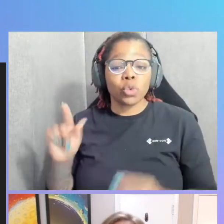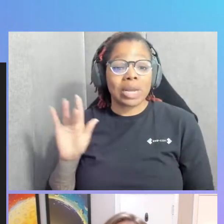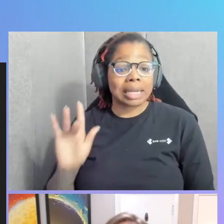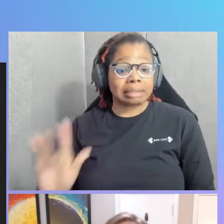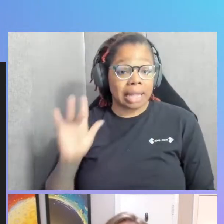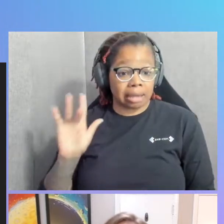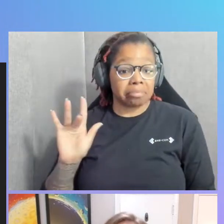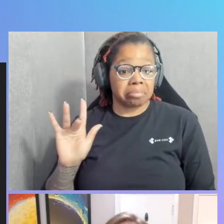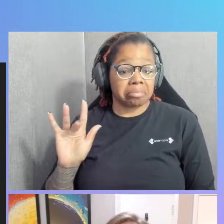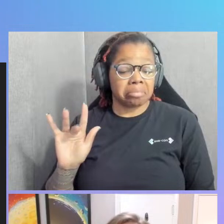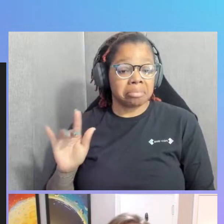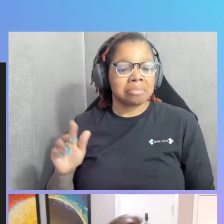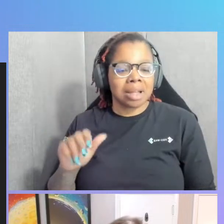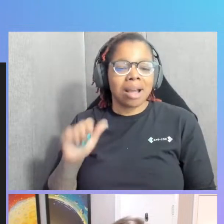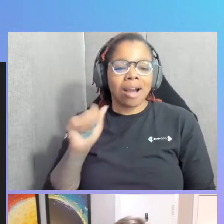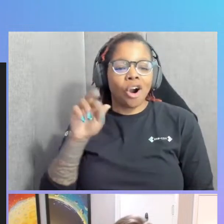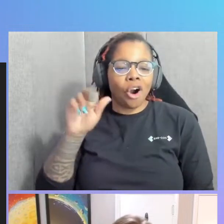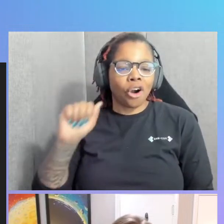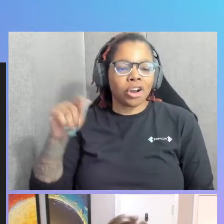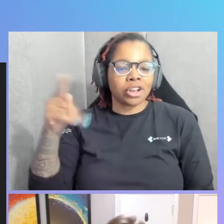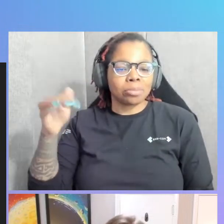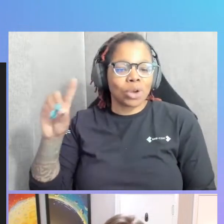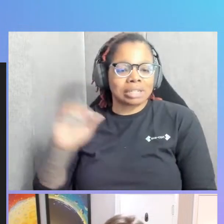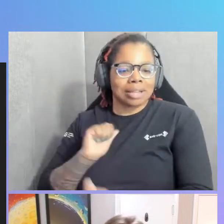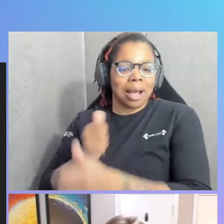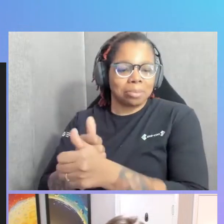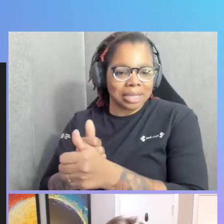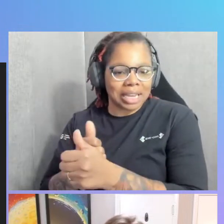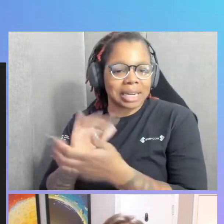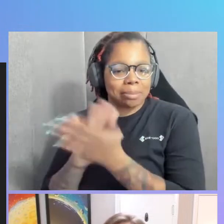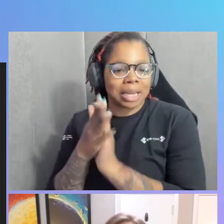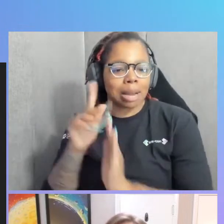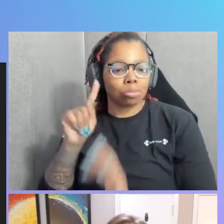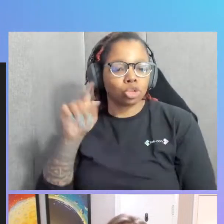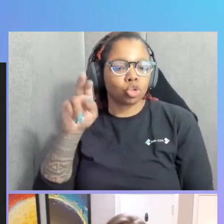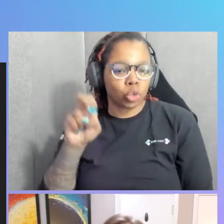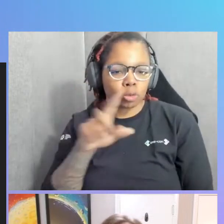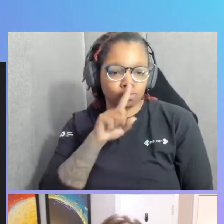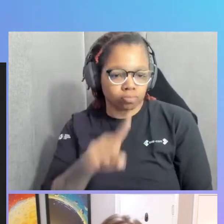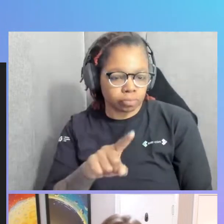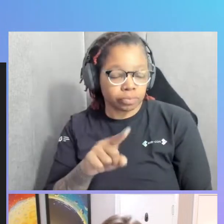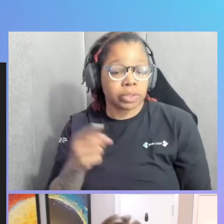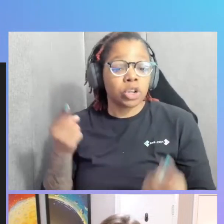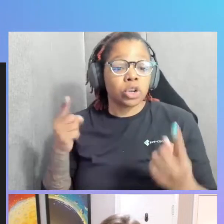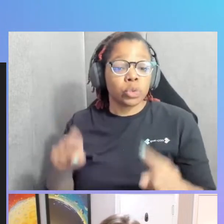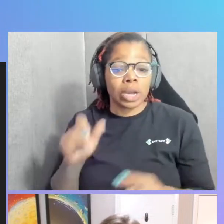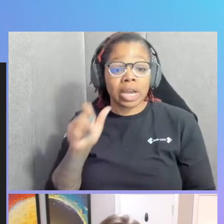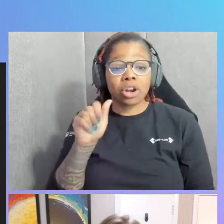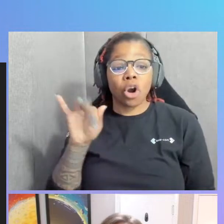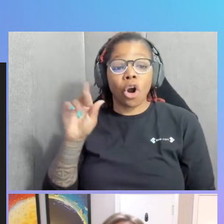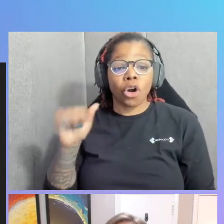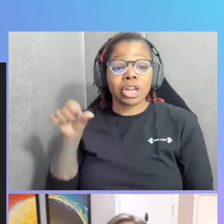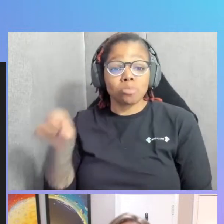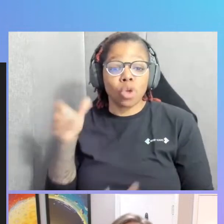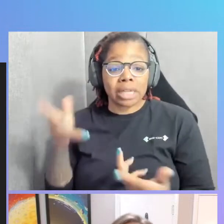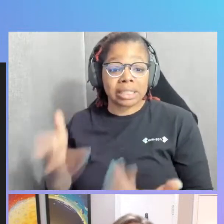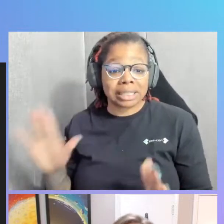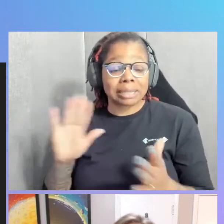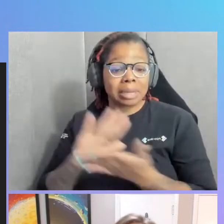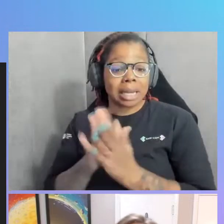Aria pressed attribute is updated to true. When Aria pressed equals true, VoiceOver